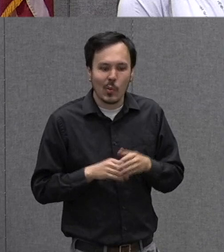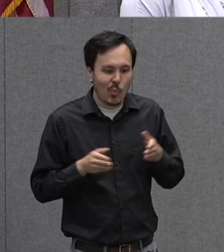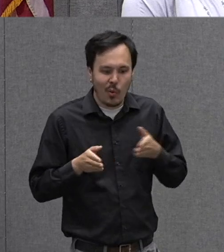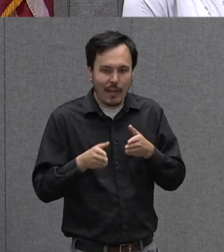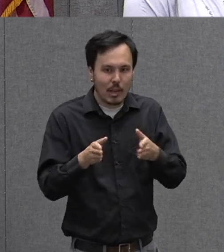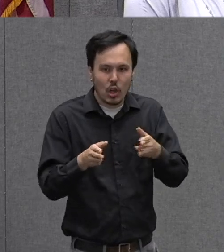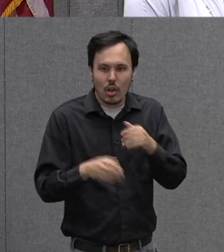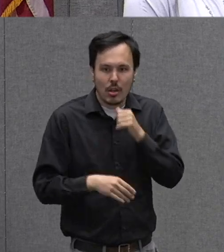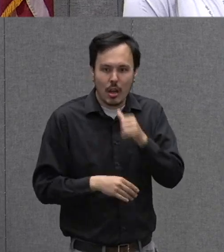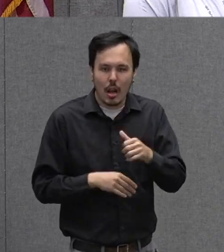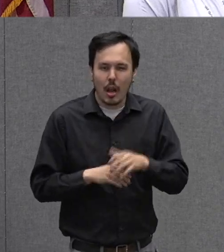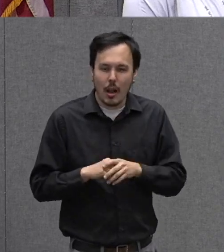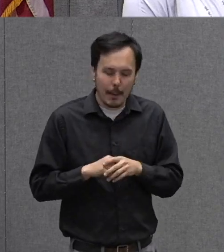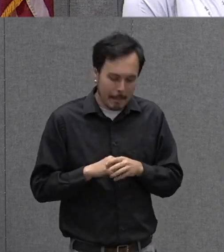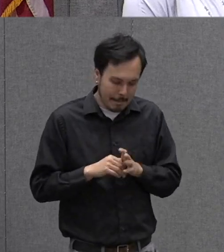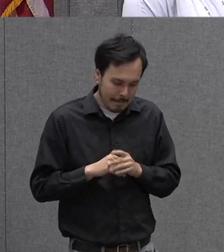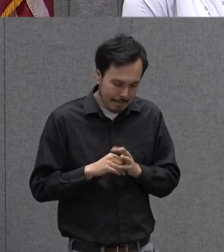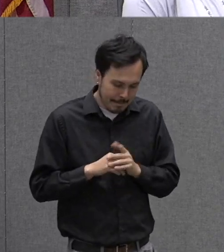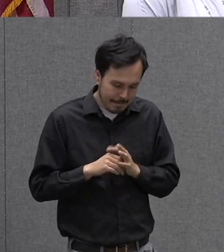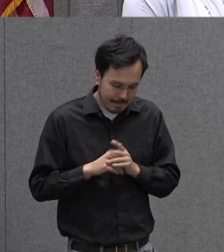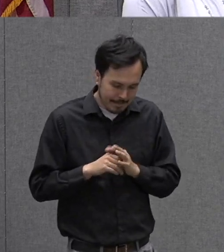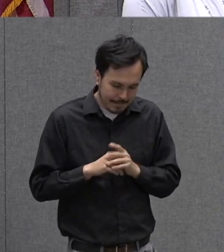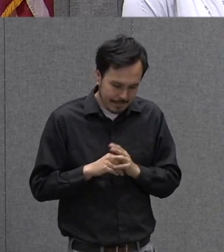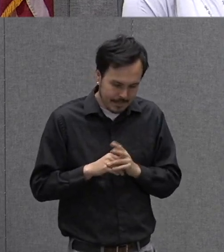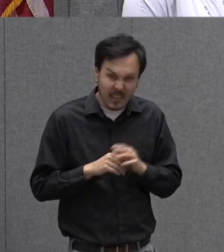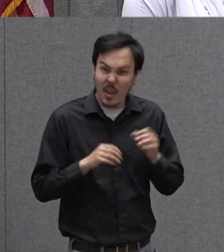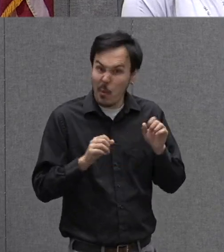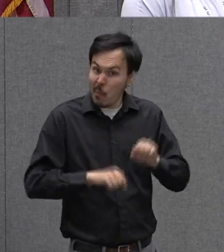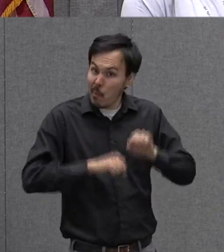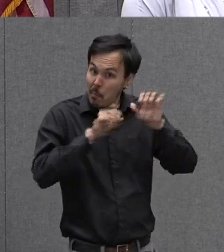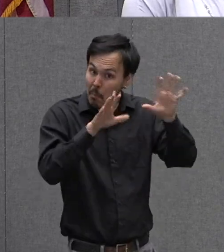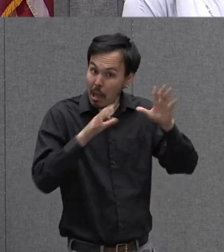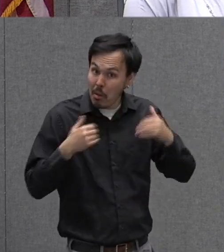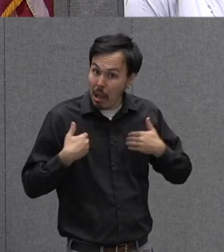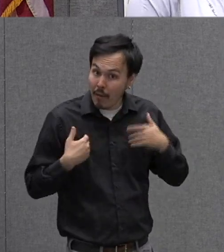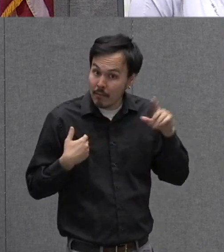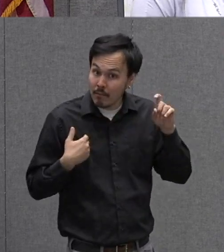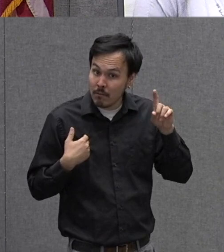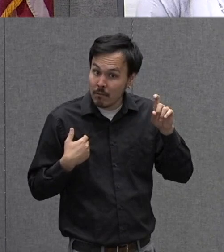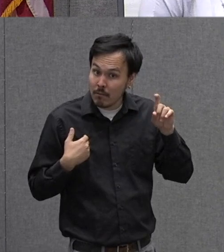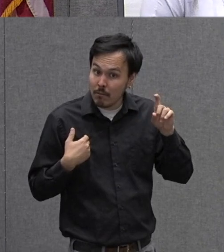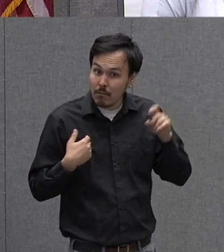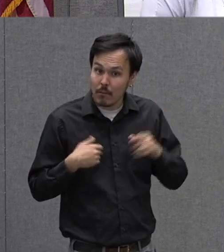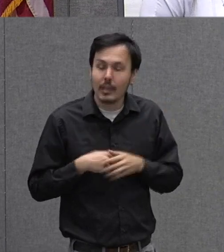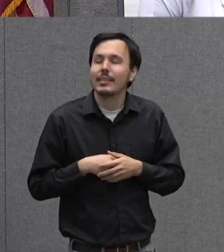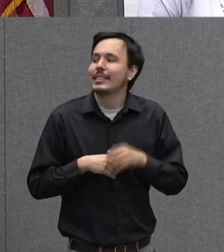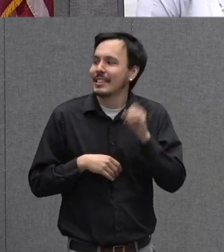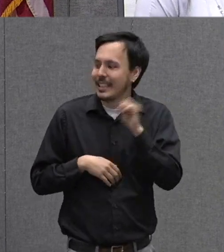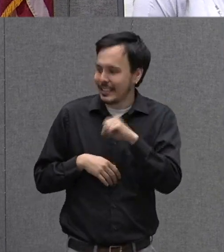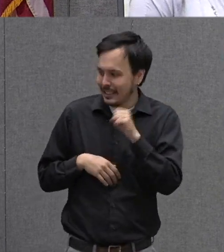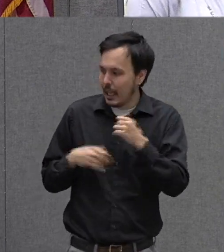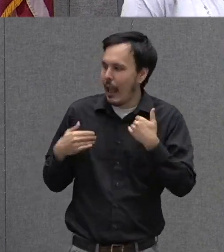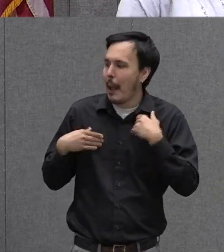is it mountainous? Does it have mountains? It does have mountains. It has mountains, okay.